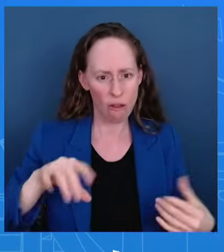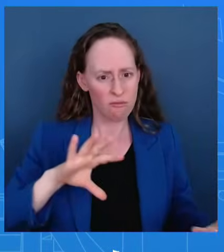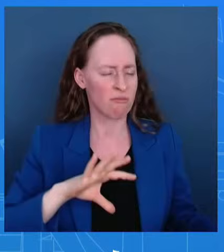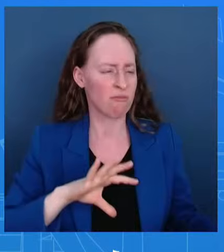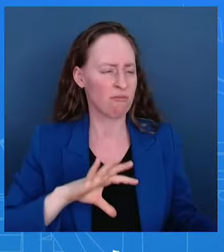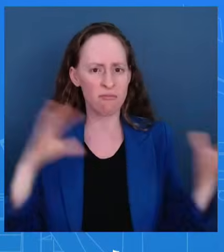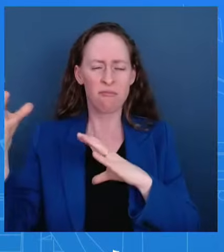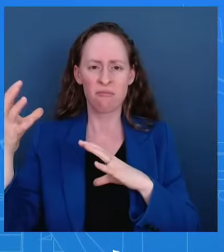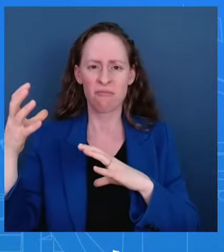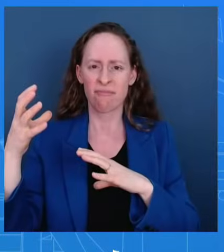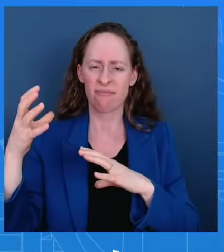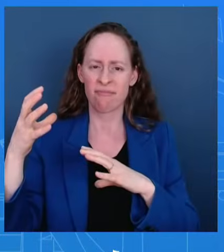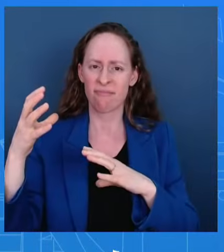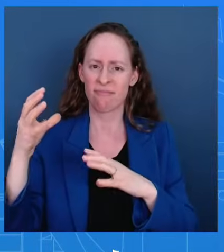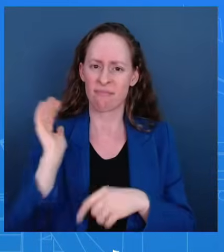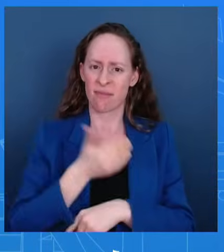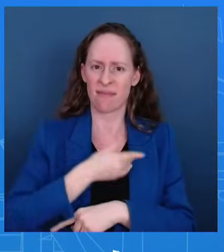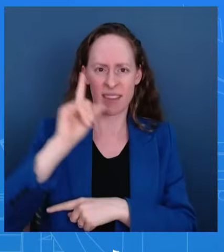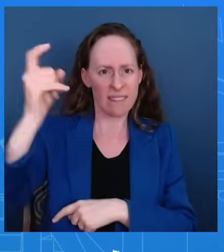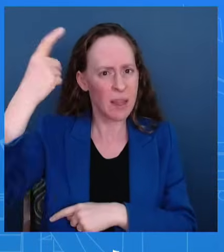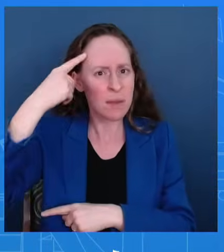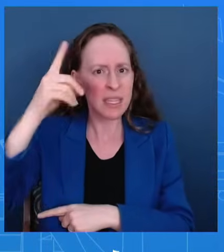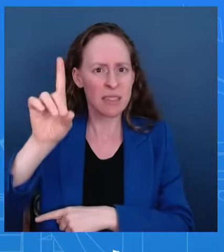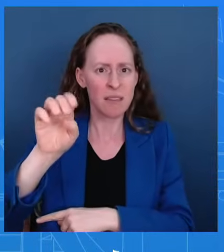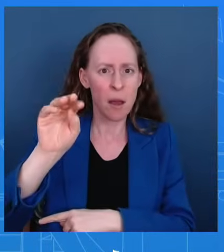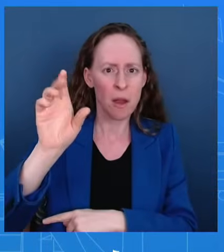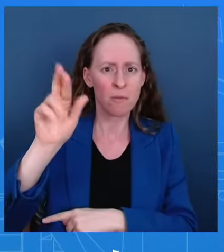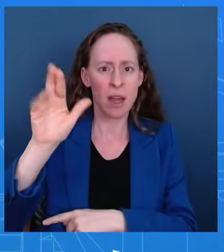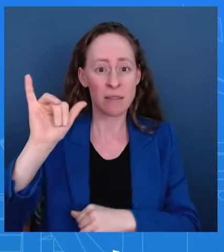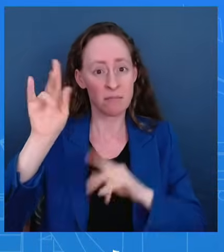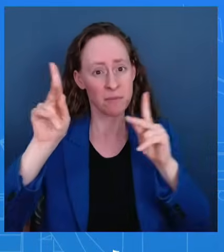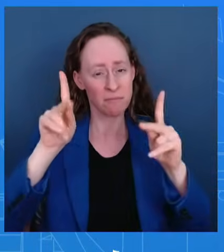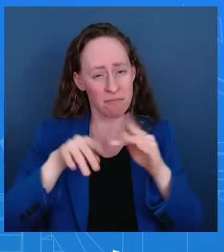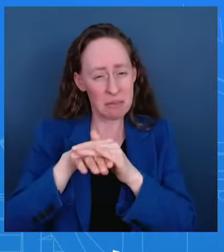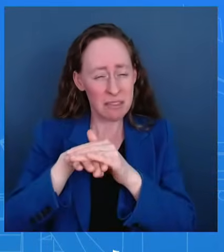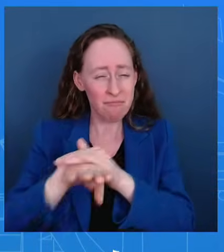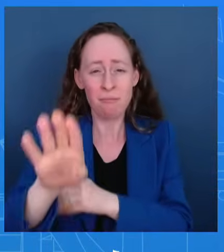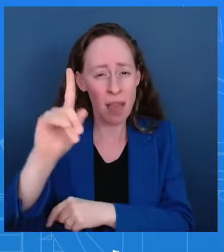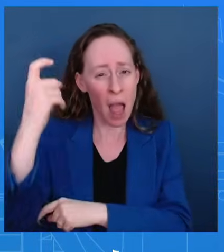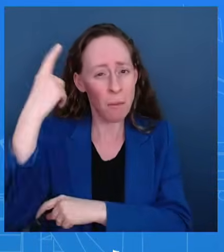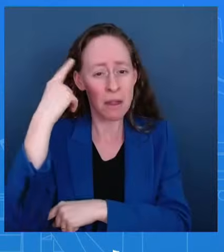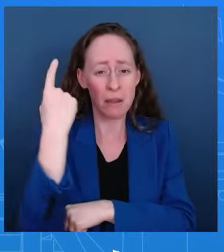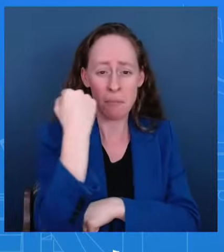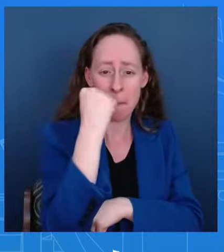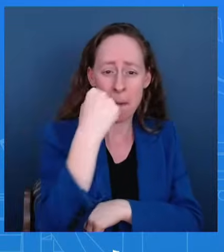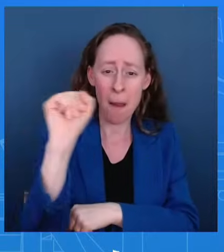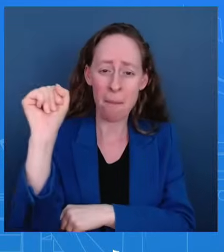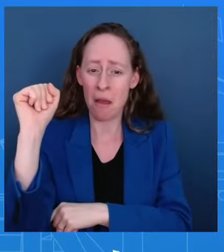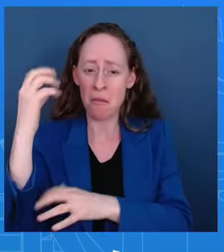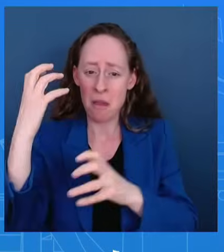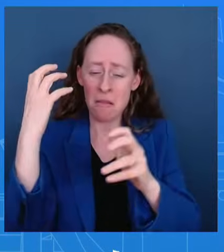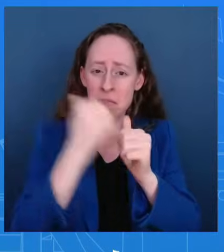of 2,000 rioters wanting to turn over a free and fair election. So, obviously, the President wants to continue